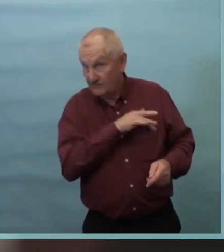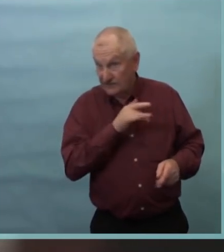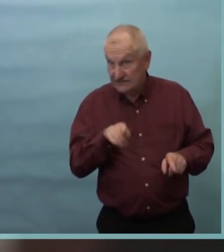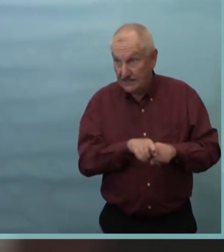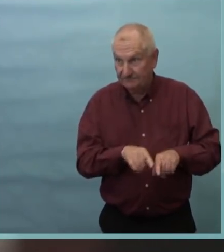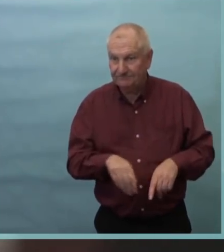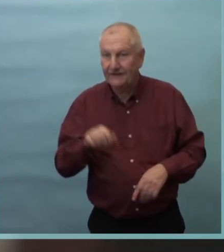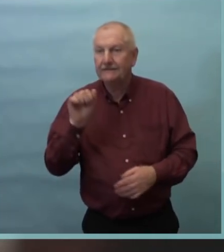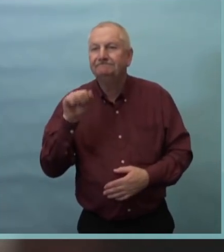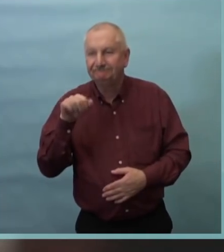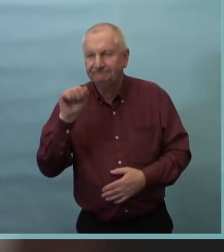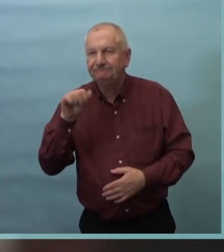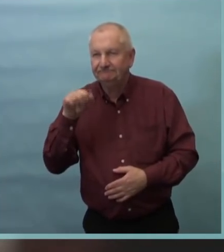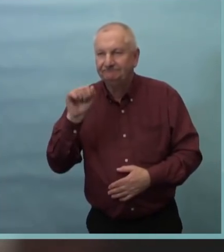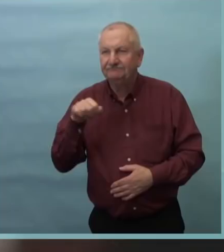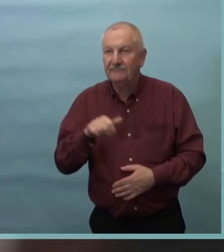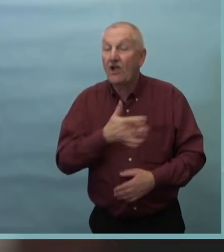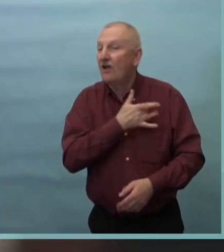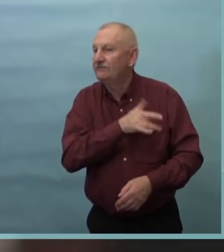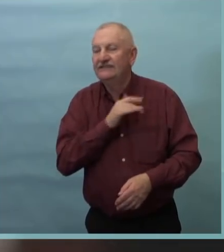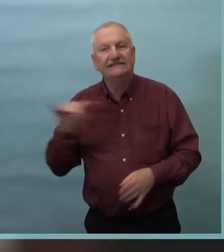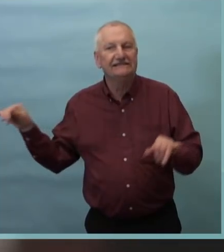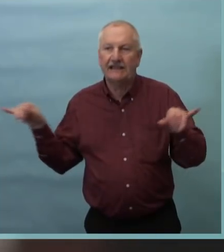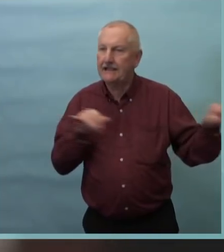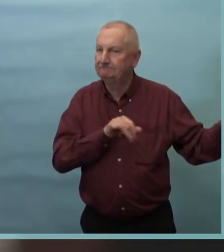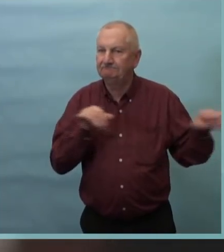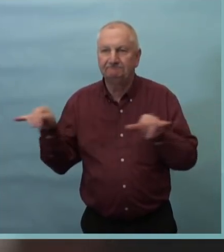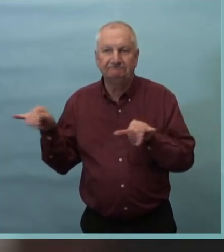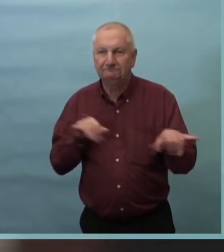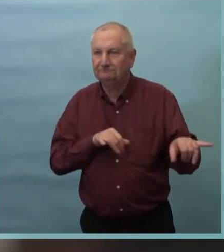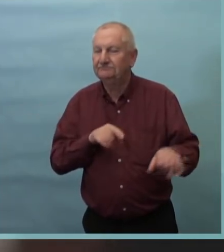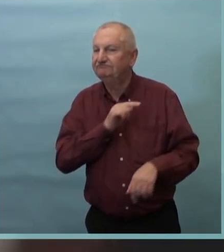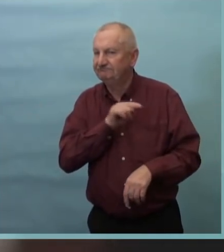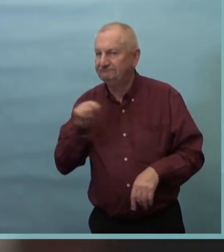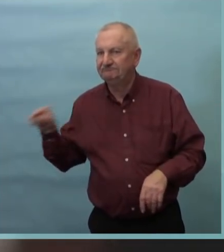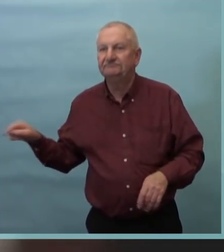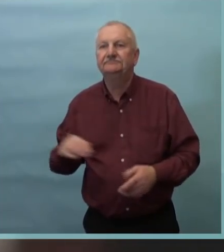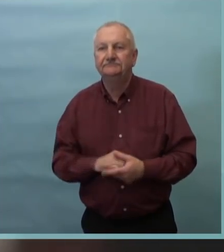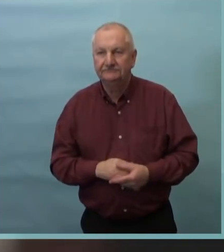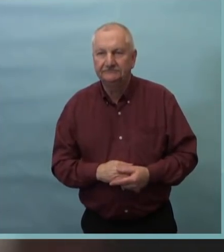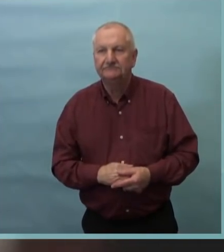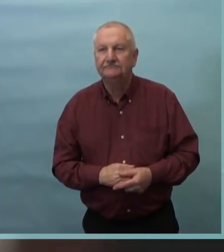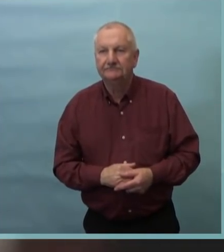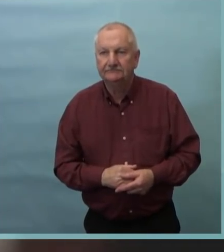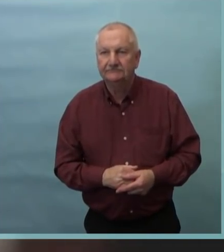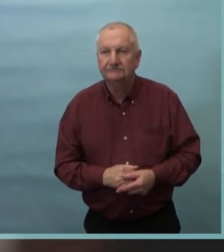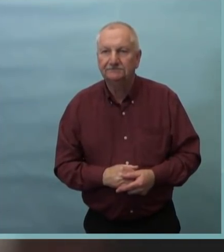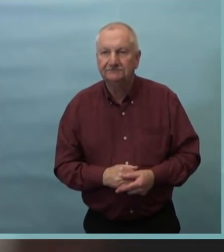Canada is the the number of emergency visits has gone down quite significantly